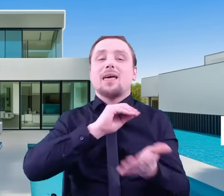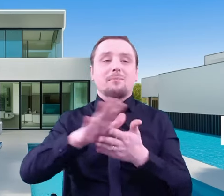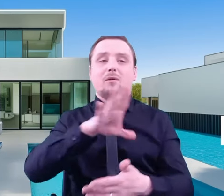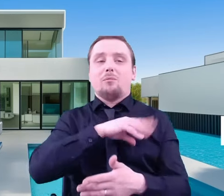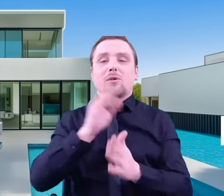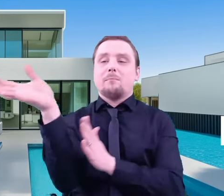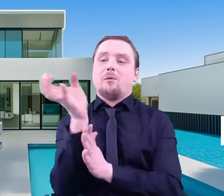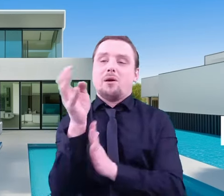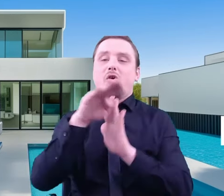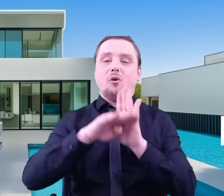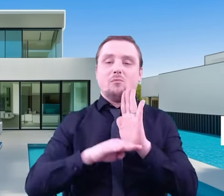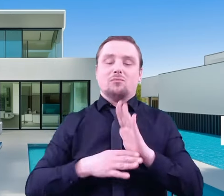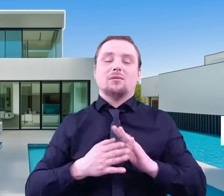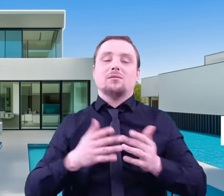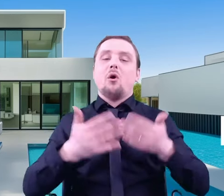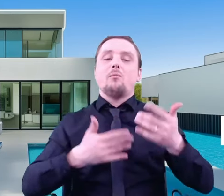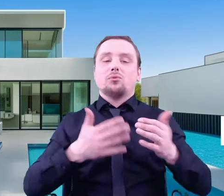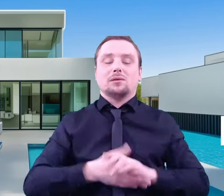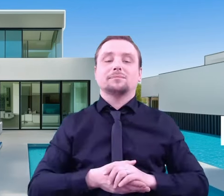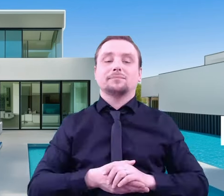From such a sketch, after typing the right prompt